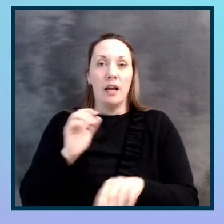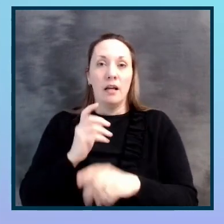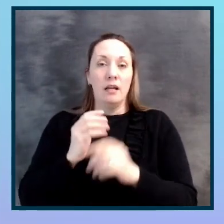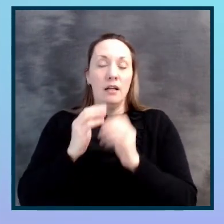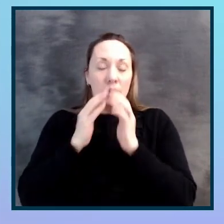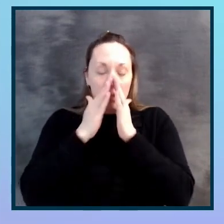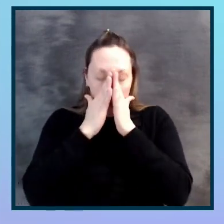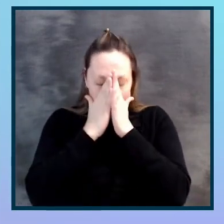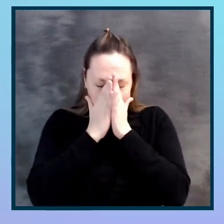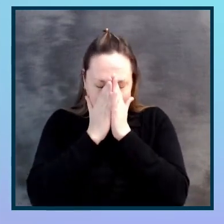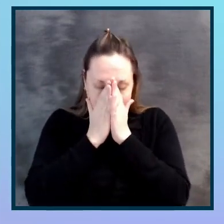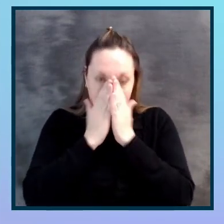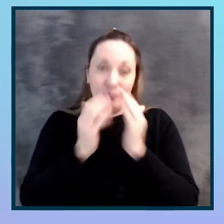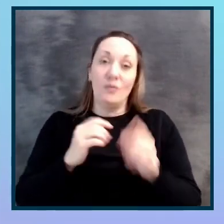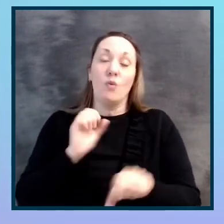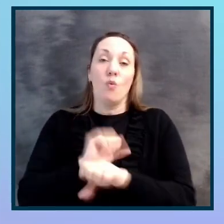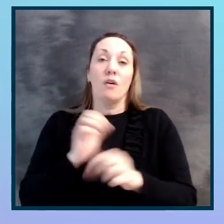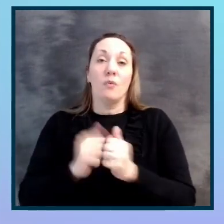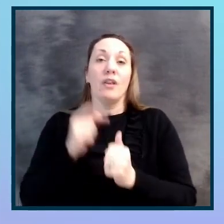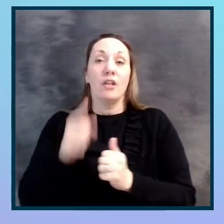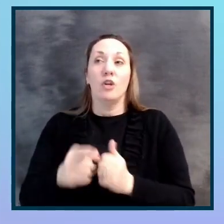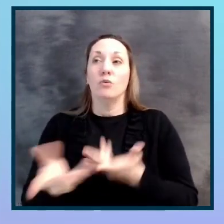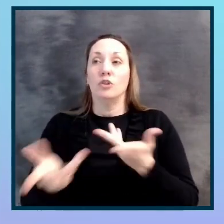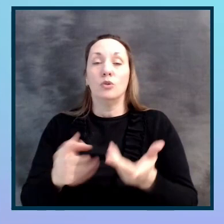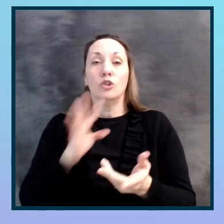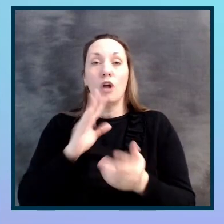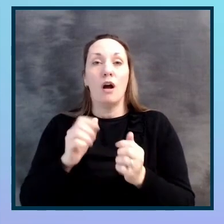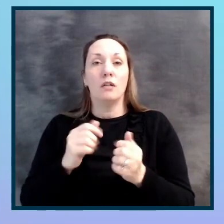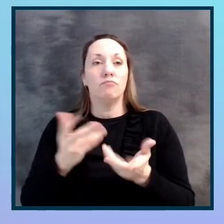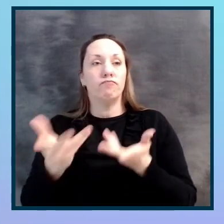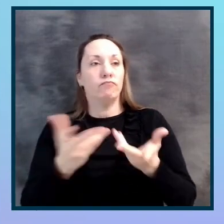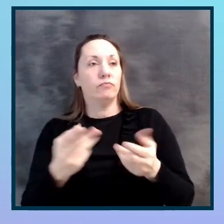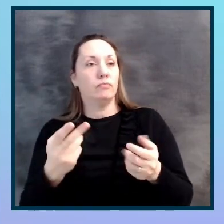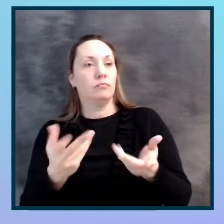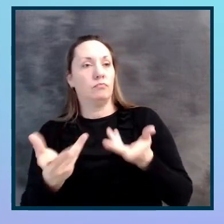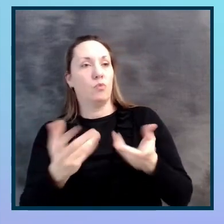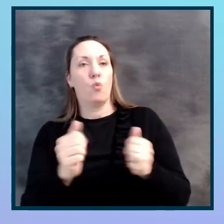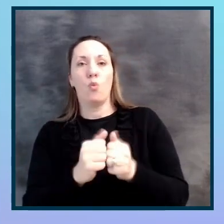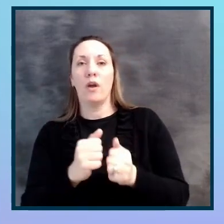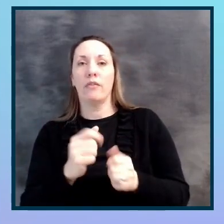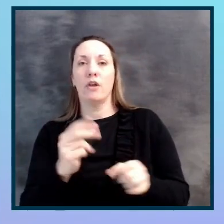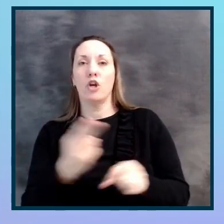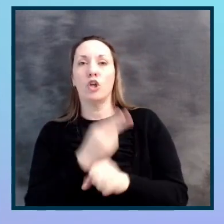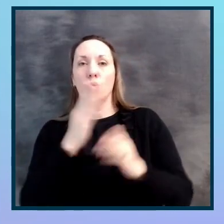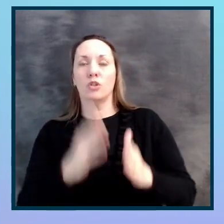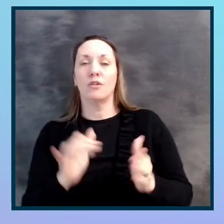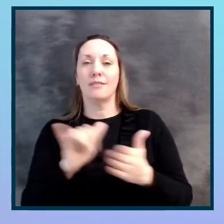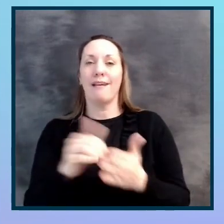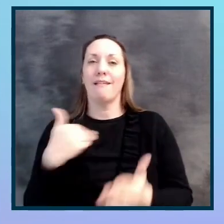who have disabilities and talk to users across the ability, like across the ability spectrum.